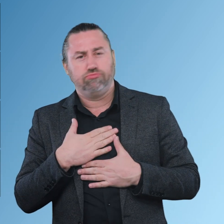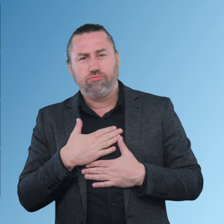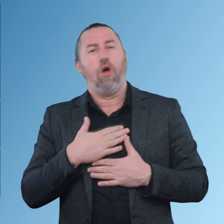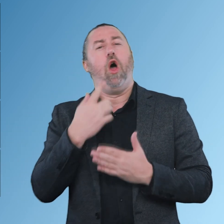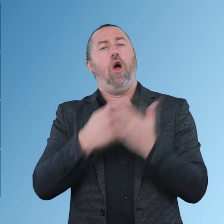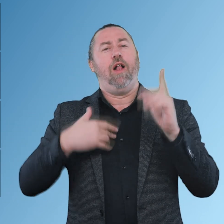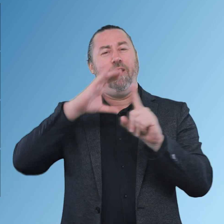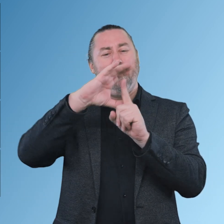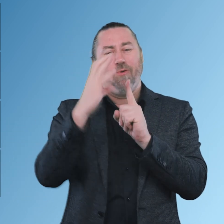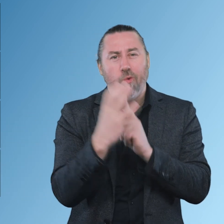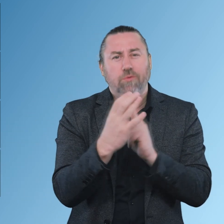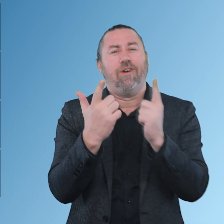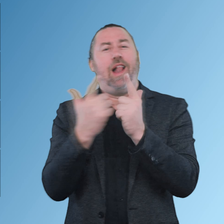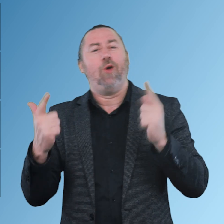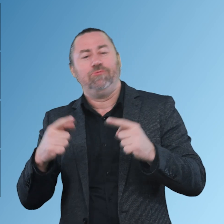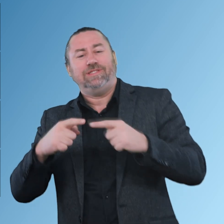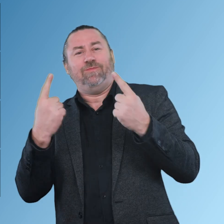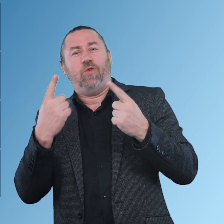as a culturally and linguistically diverse group.